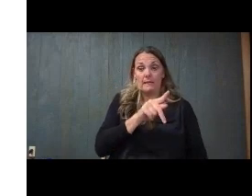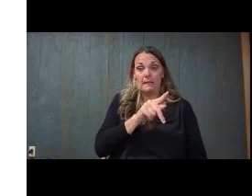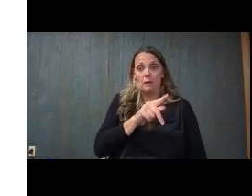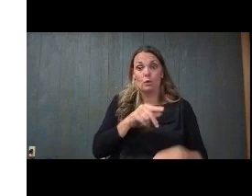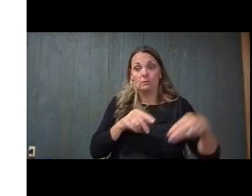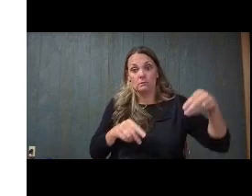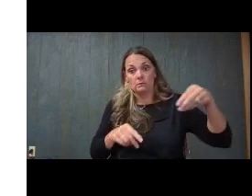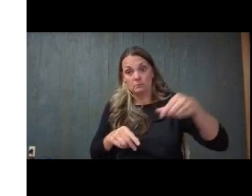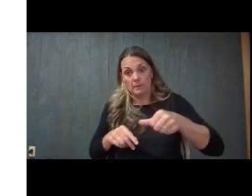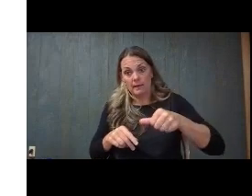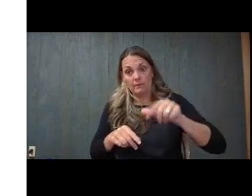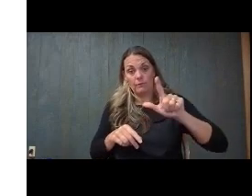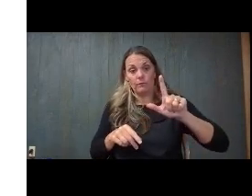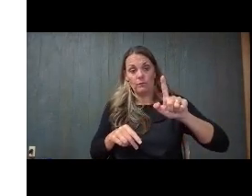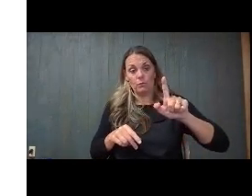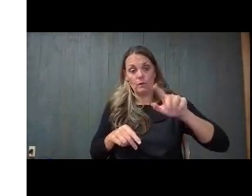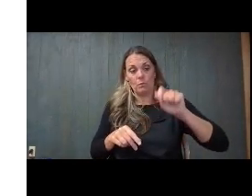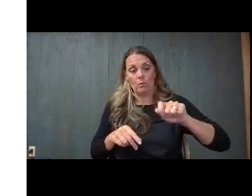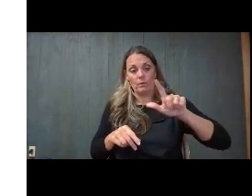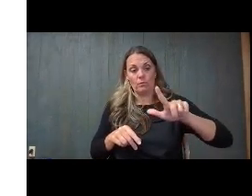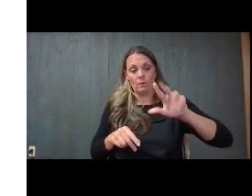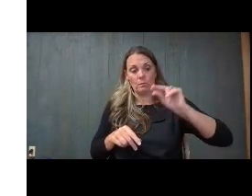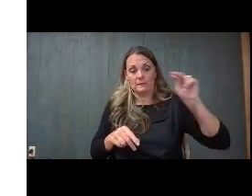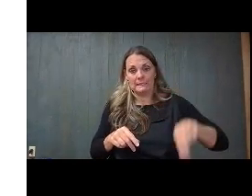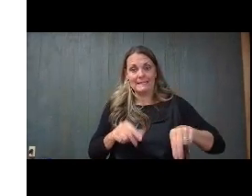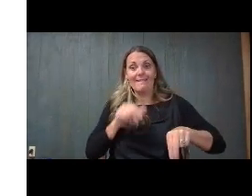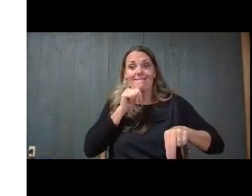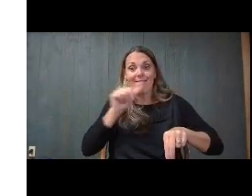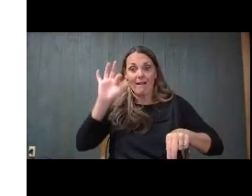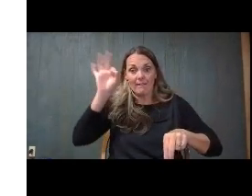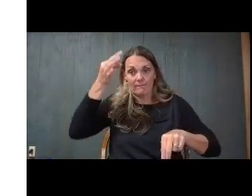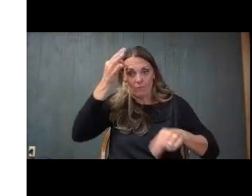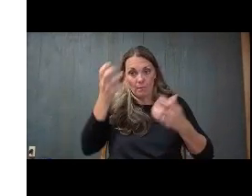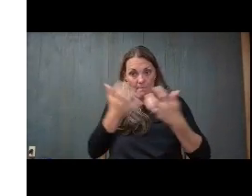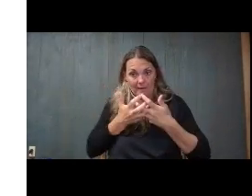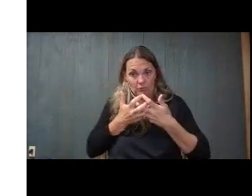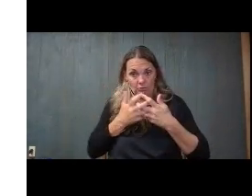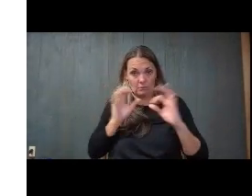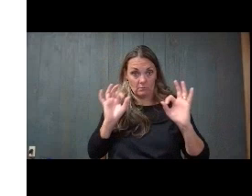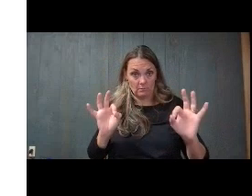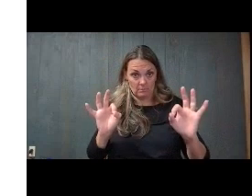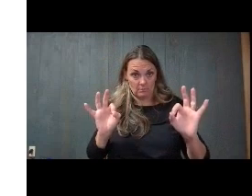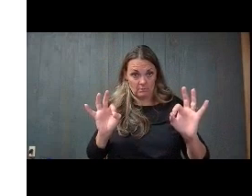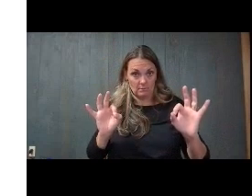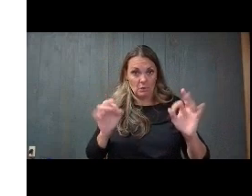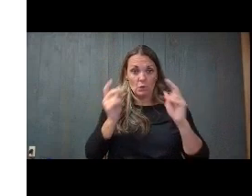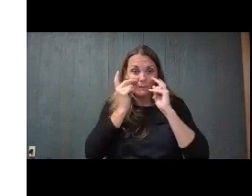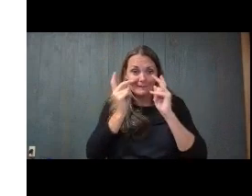the 21.3% Nonfederal match. You can see that the